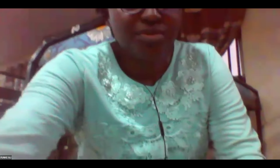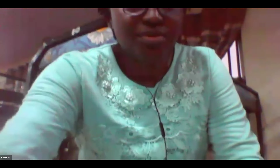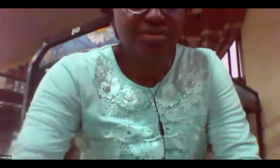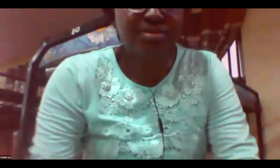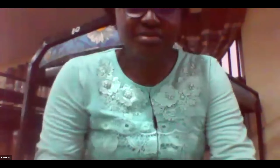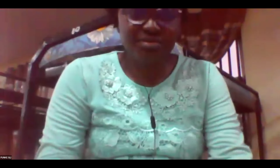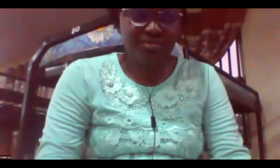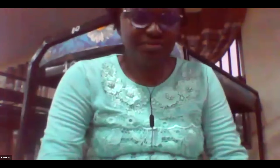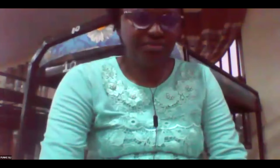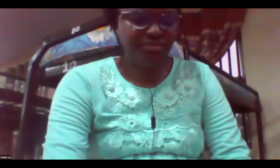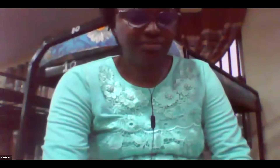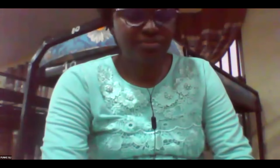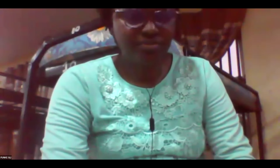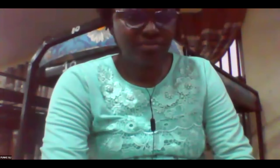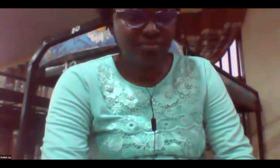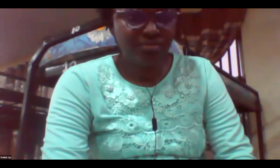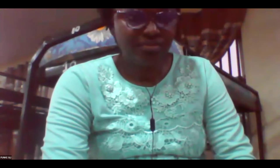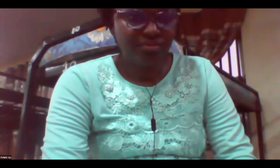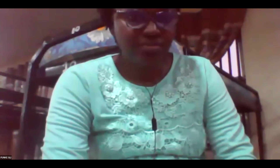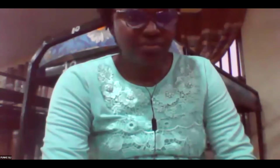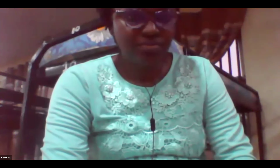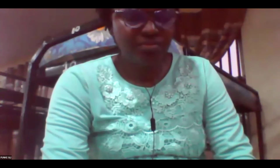and I'm carrying everybody along. Okay?